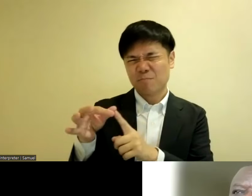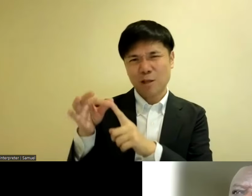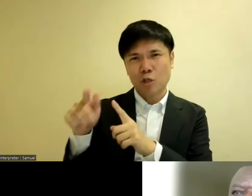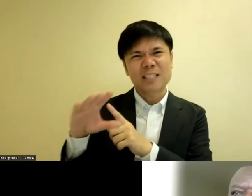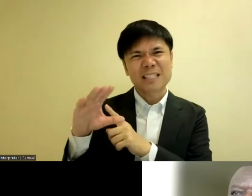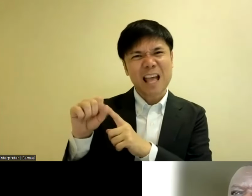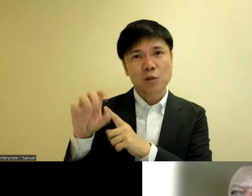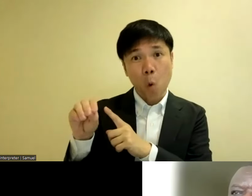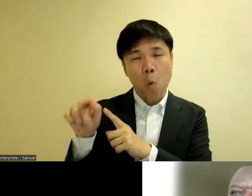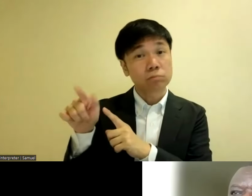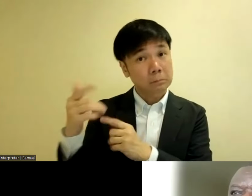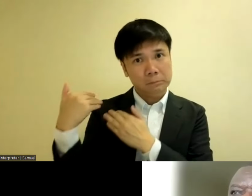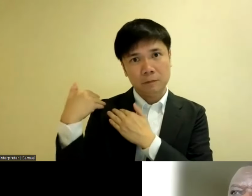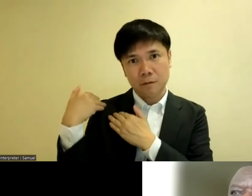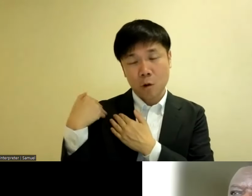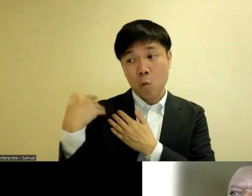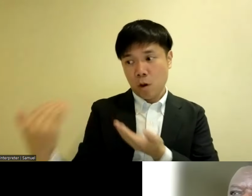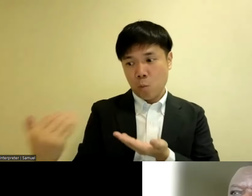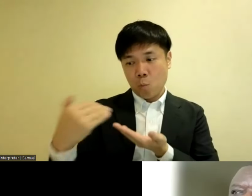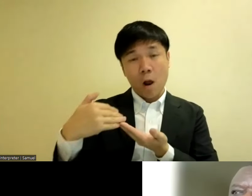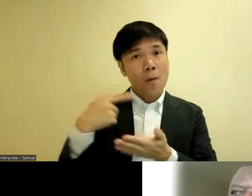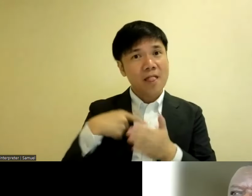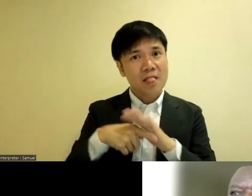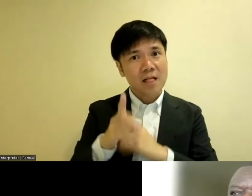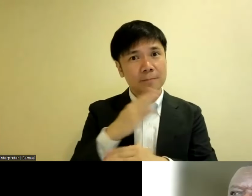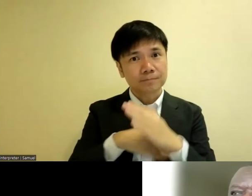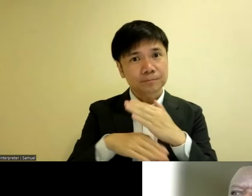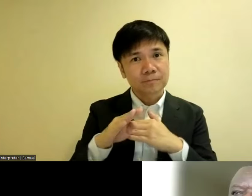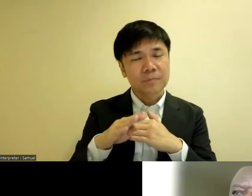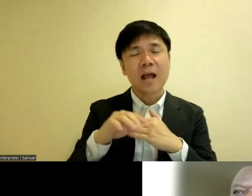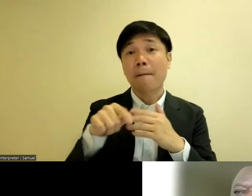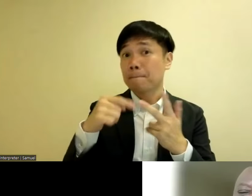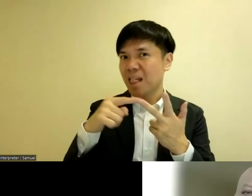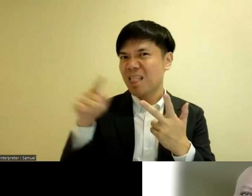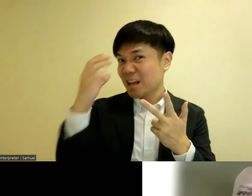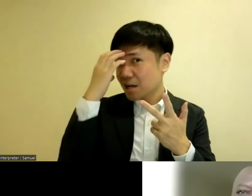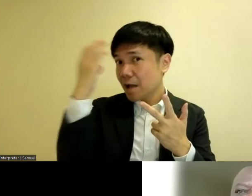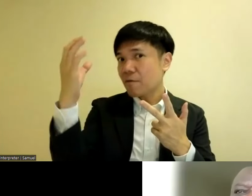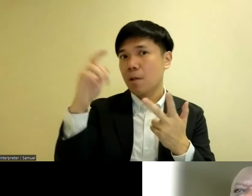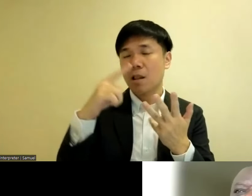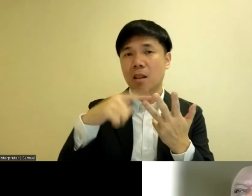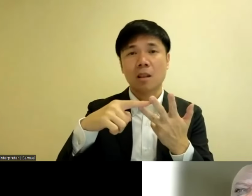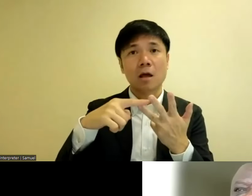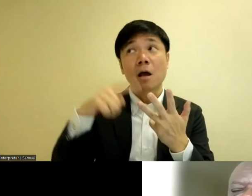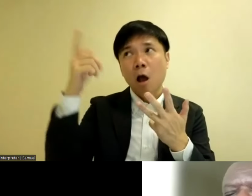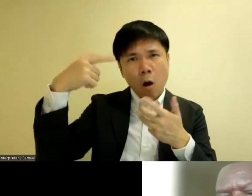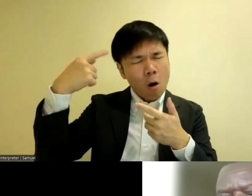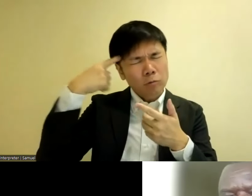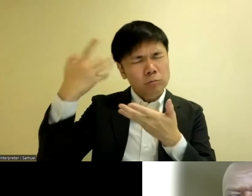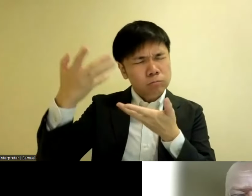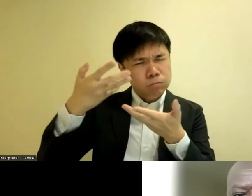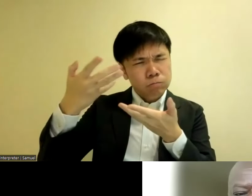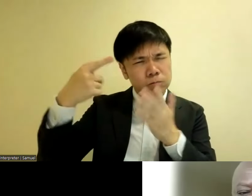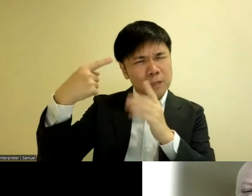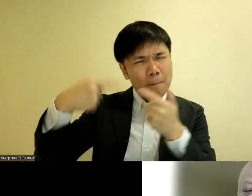a Civil Society. The panelists and Stakeholders, as well as the policymakers, need to get the message